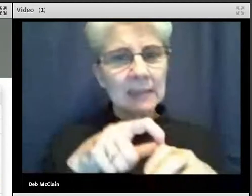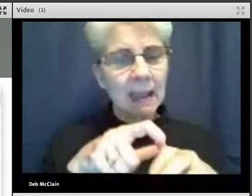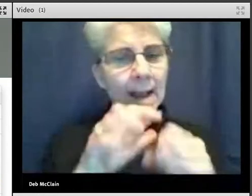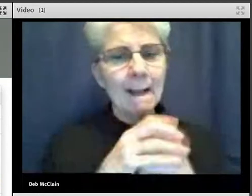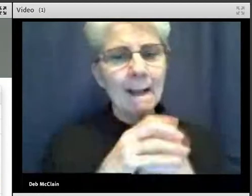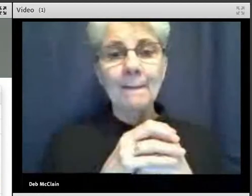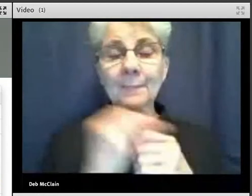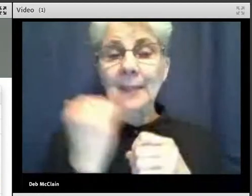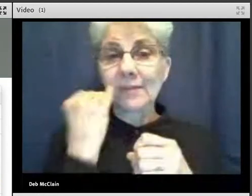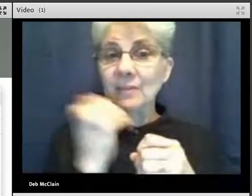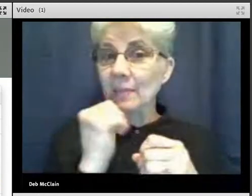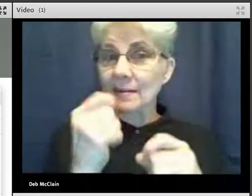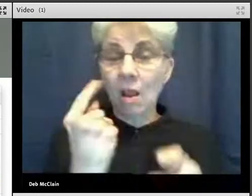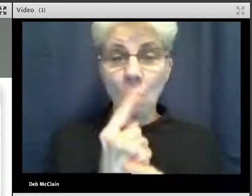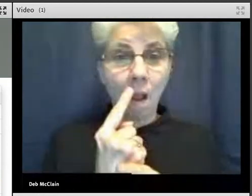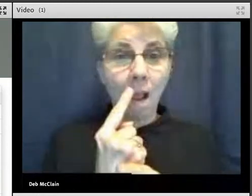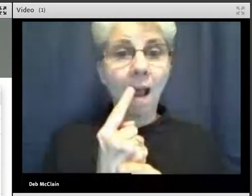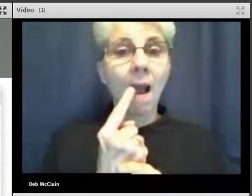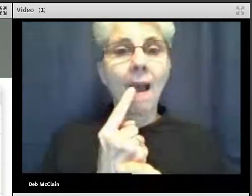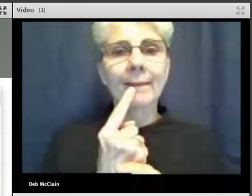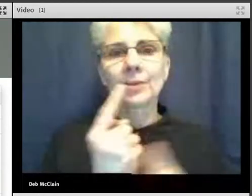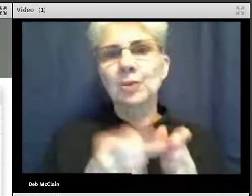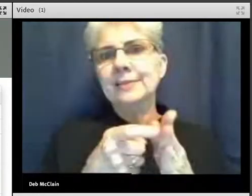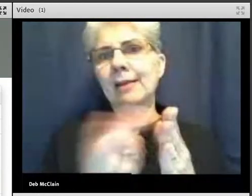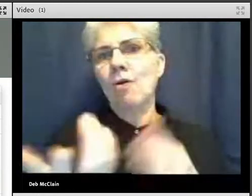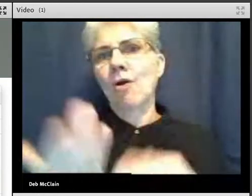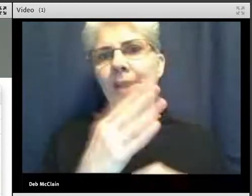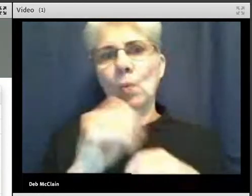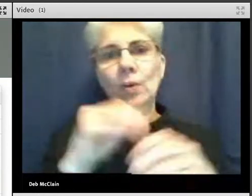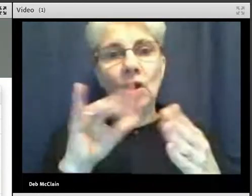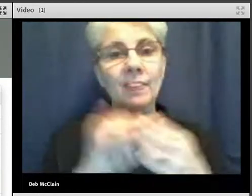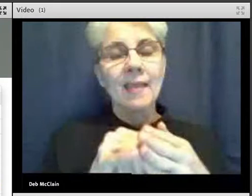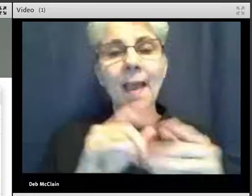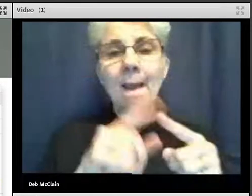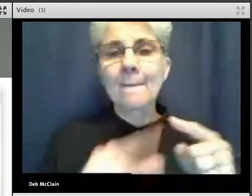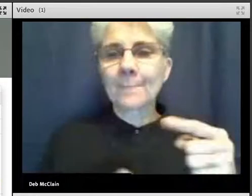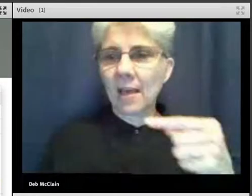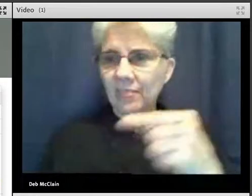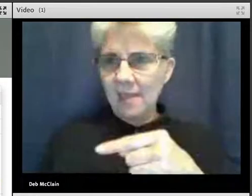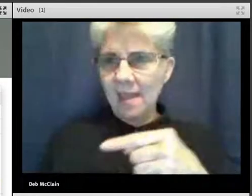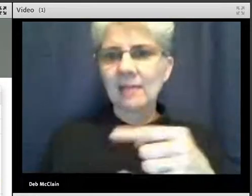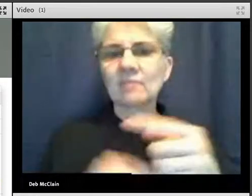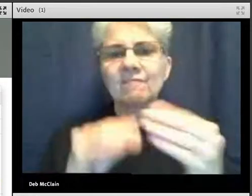this does not take a lot of time. If something is not right, you could spend the whole day working on this --